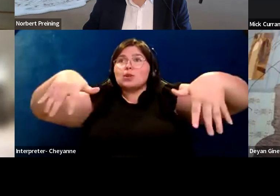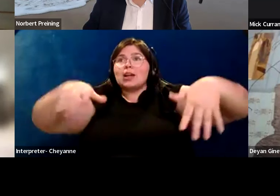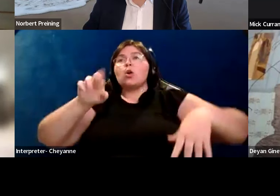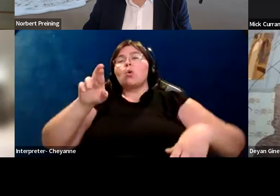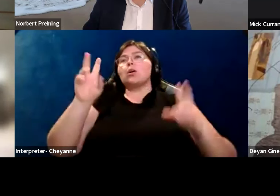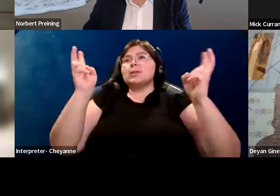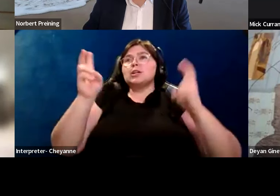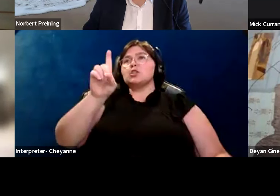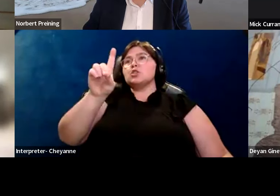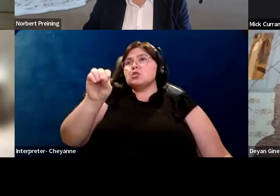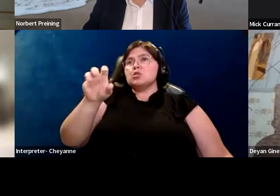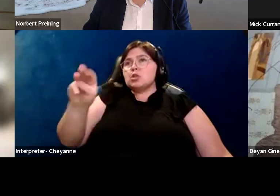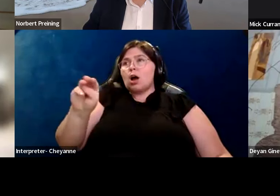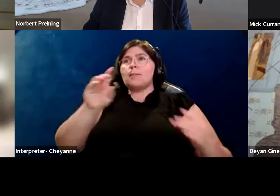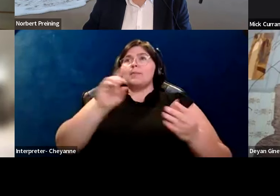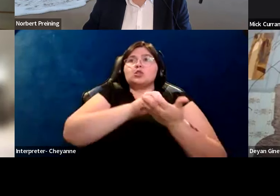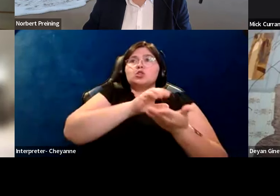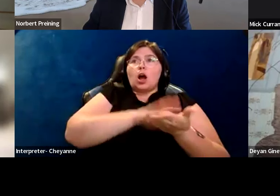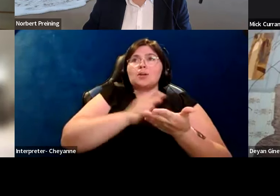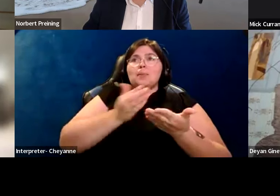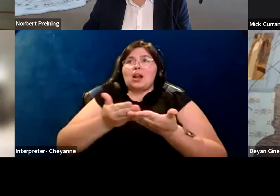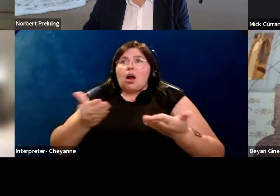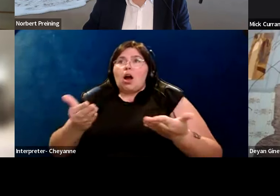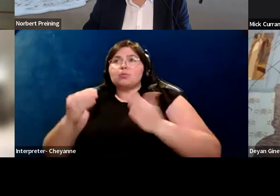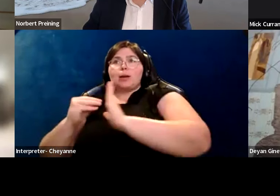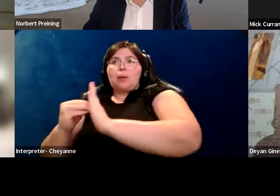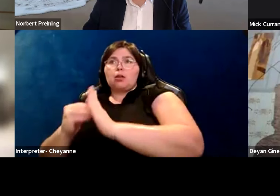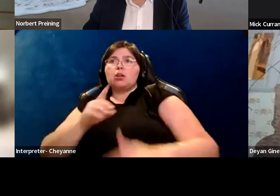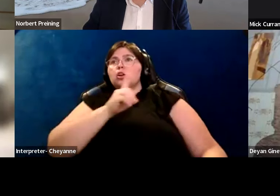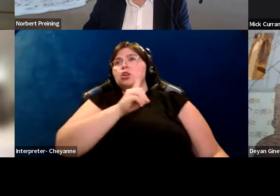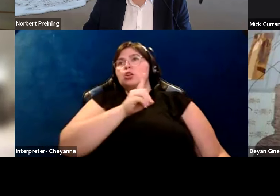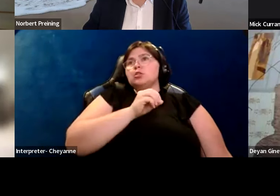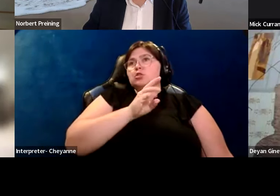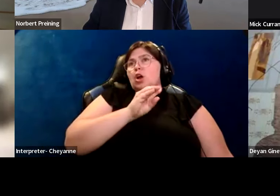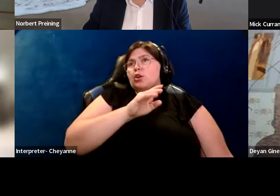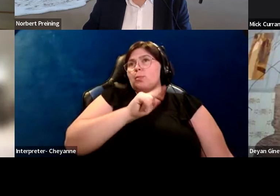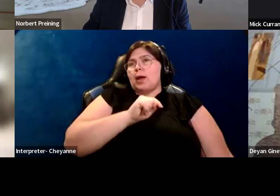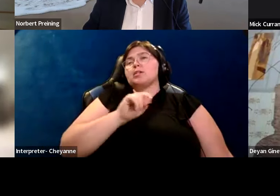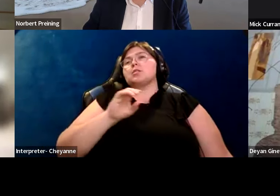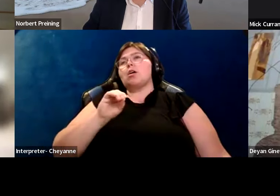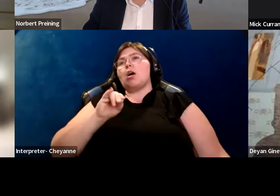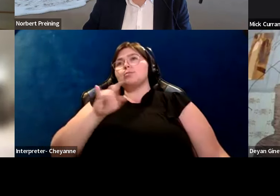Model, which is a very clear, standard way of representing